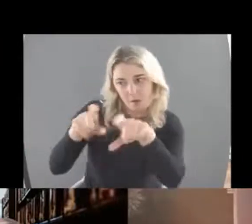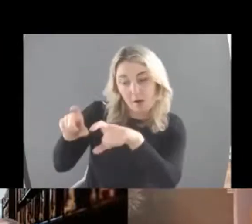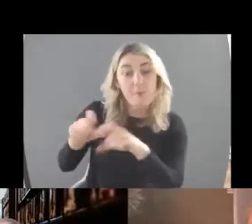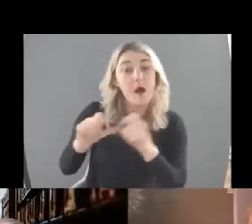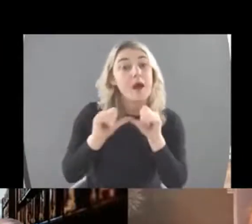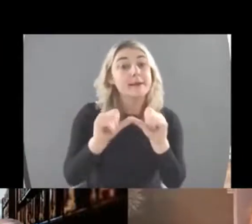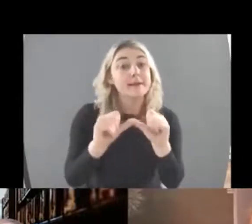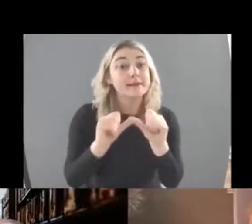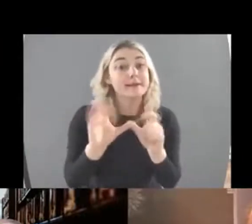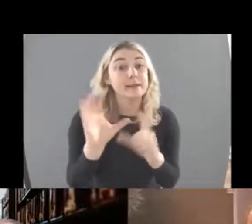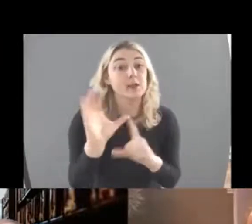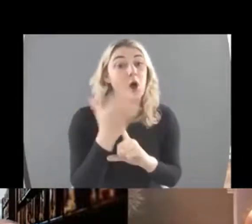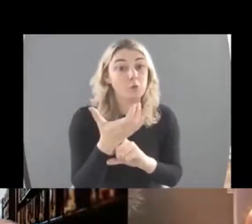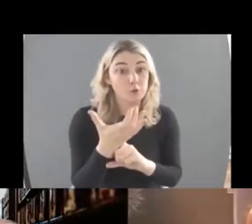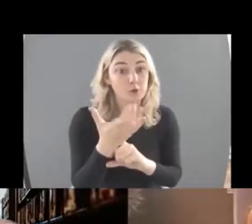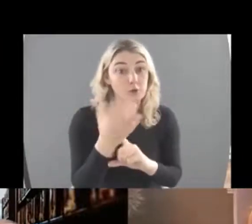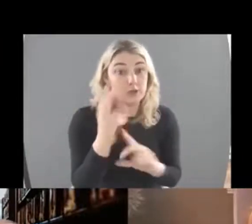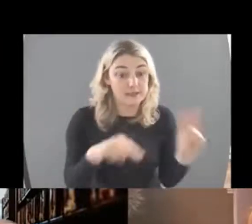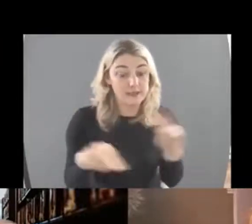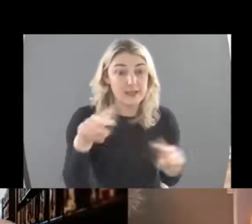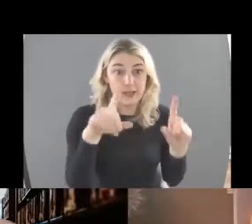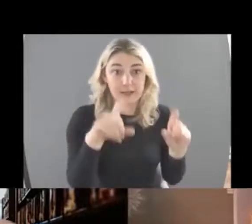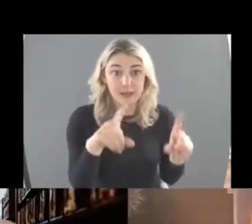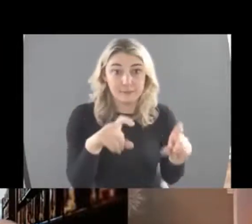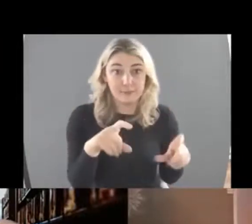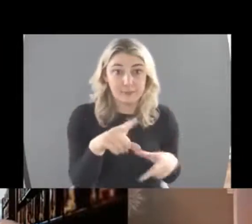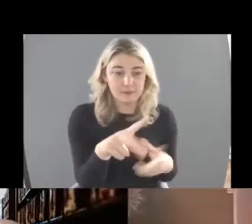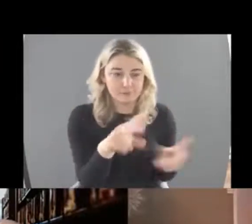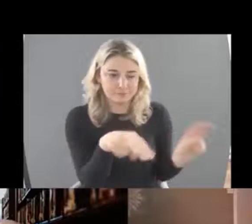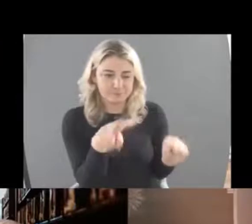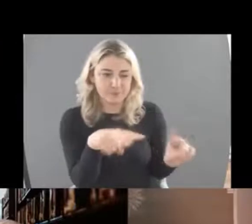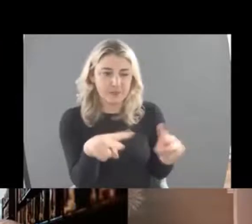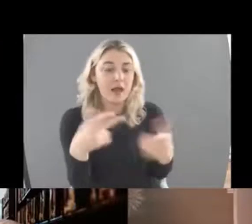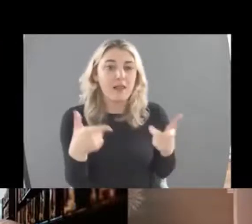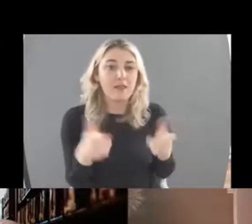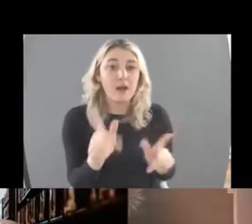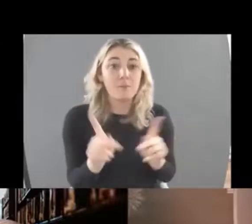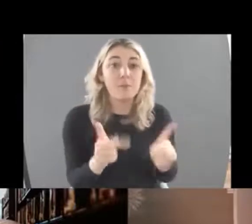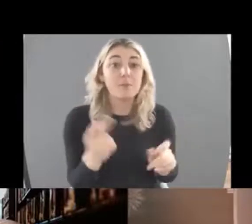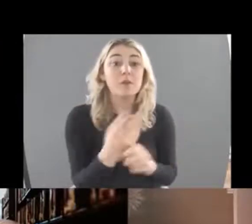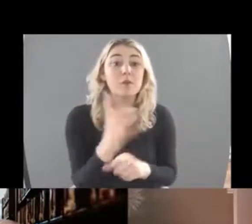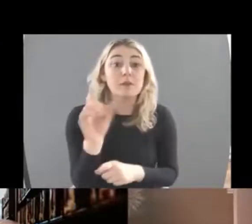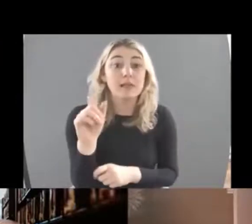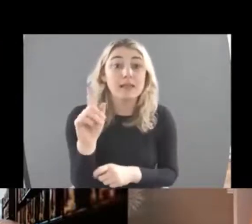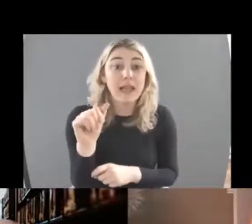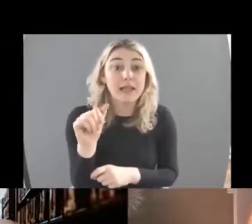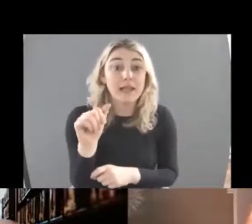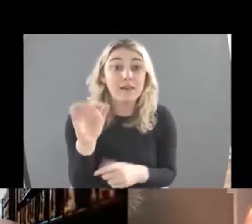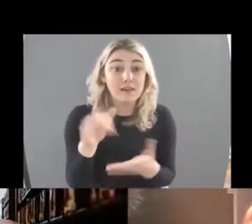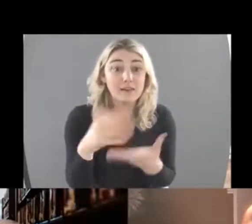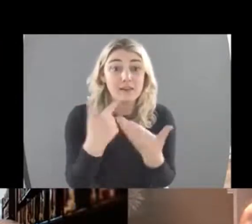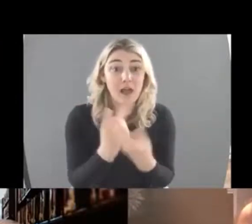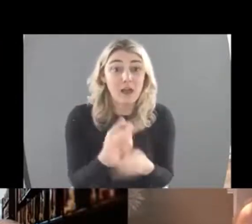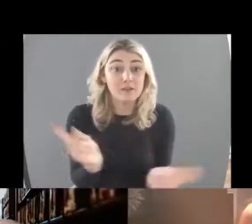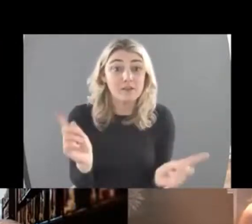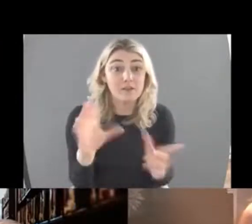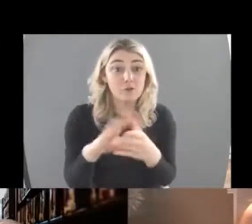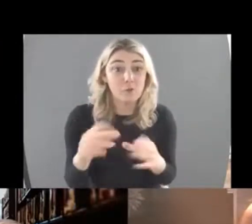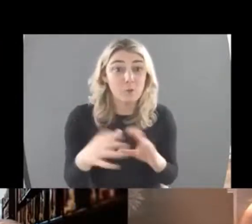assessment where we're allowing folks to utilize the data to tell those stories that really does allow for continual growth.